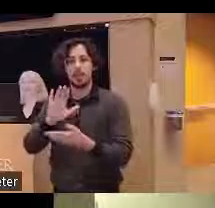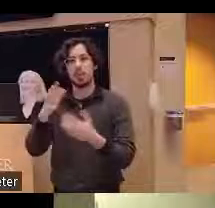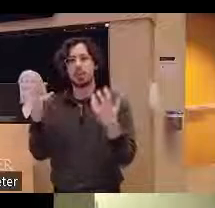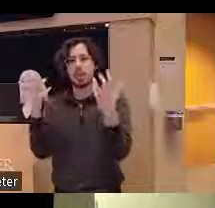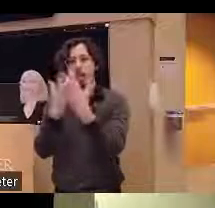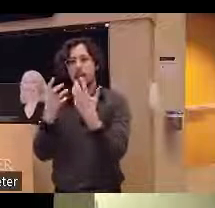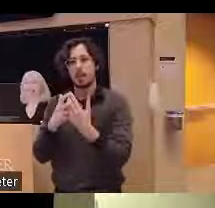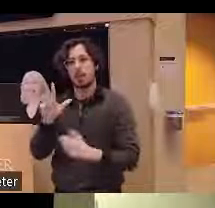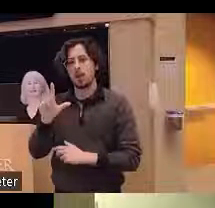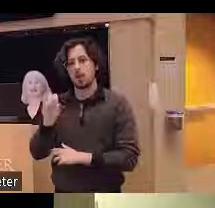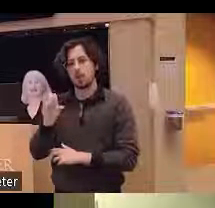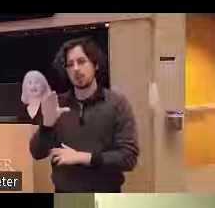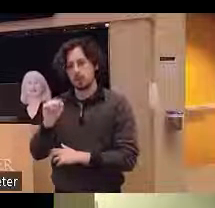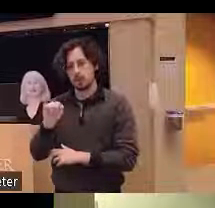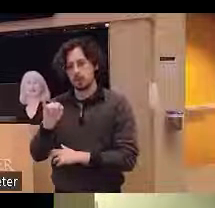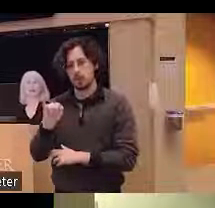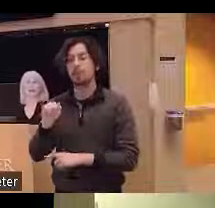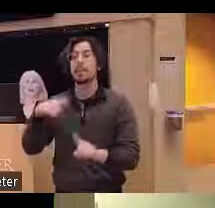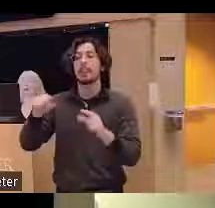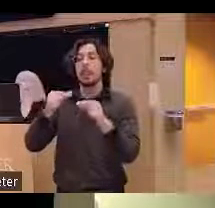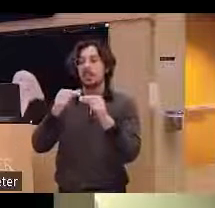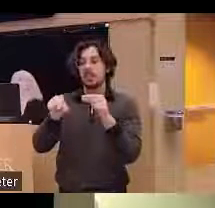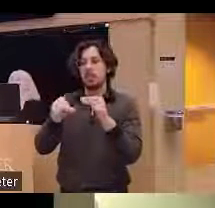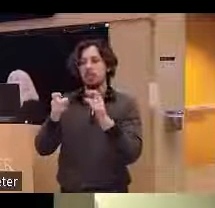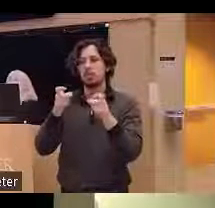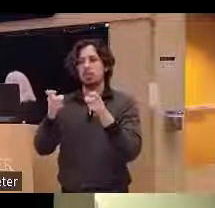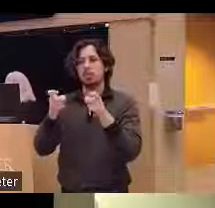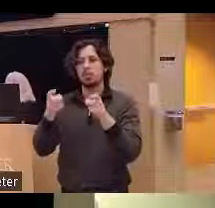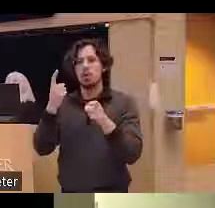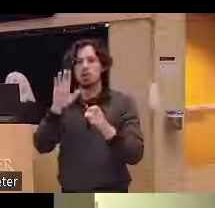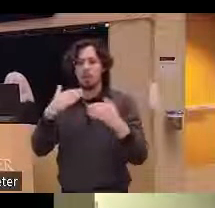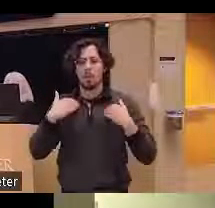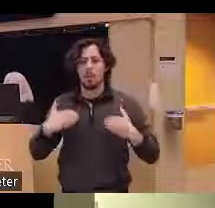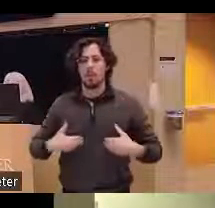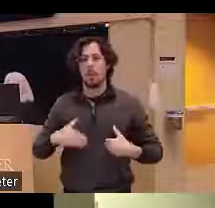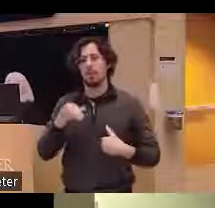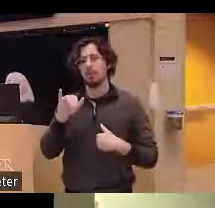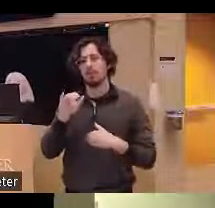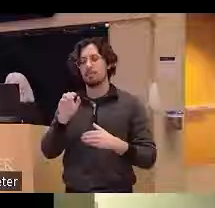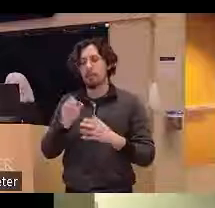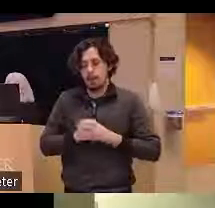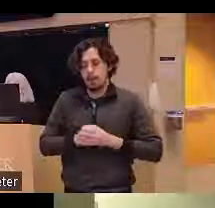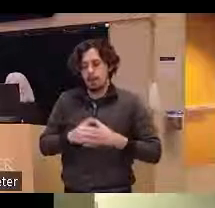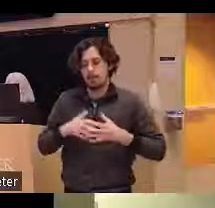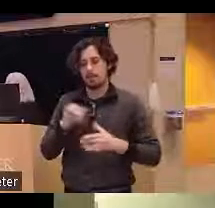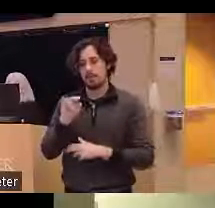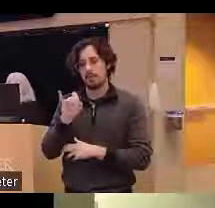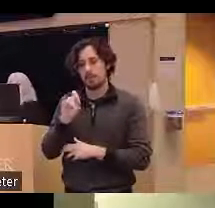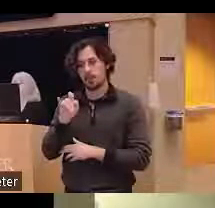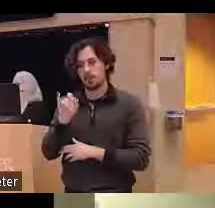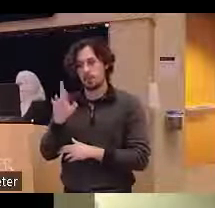these are genes controlling your inflammatory responsivity right so so gee maybe the bioc